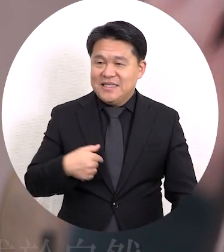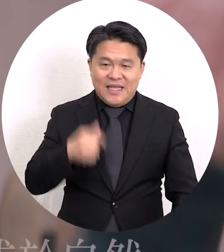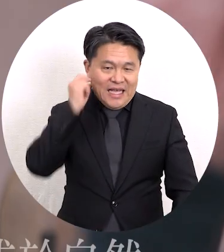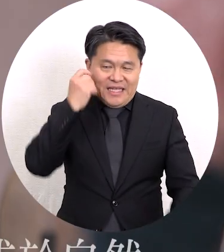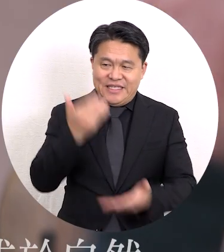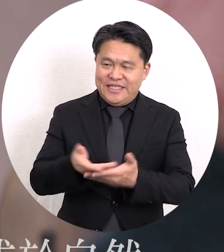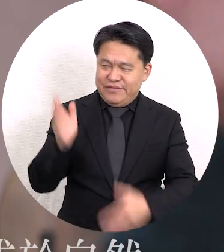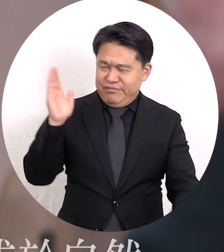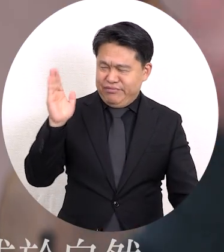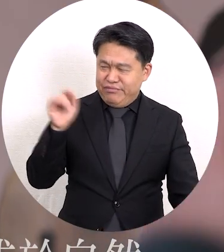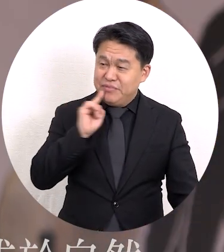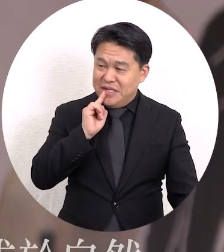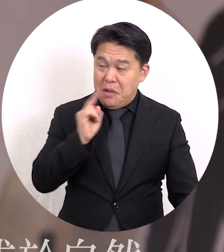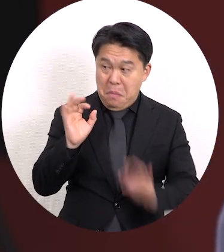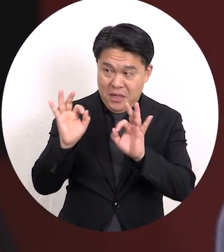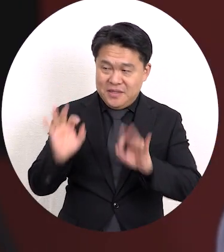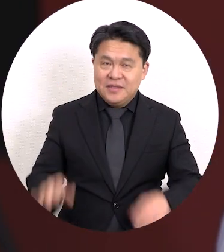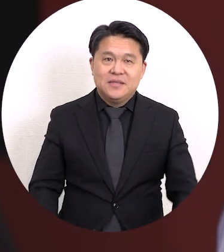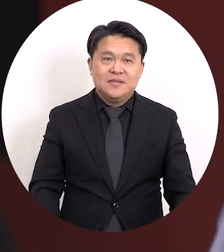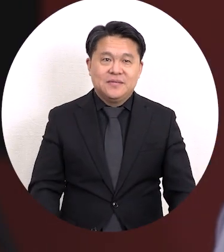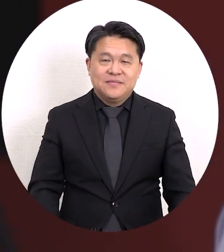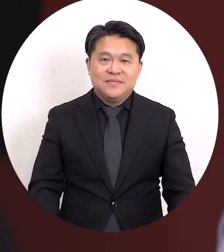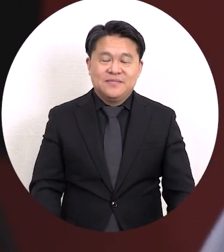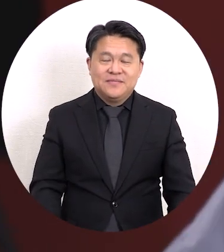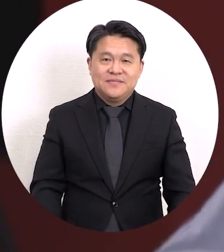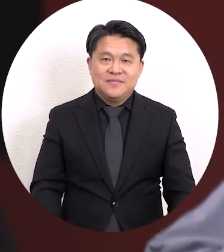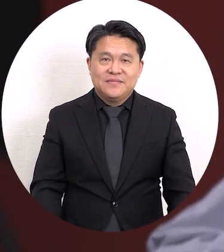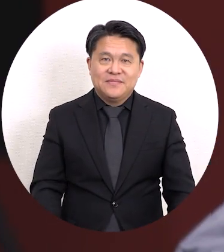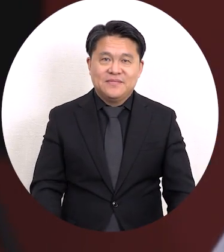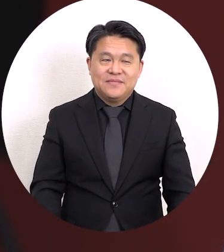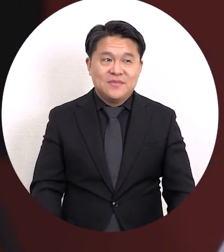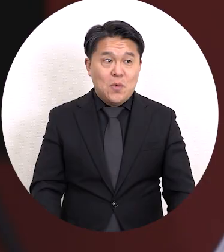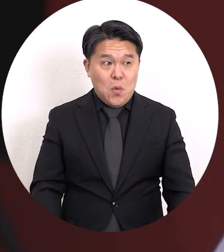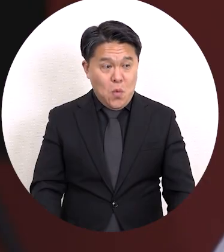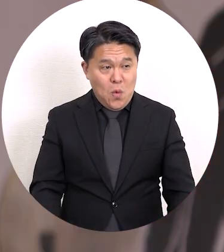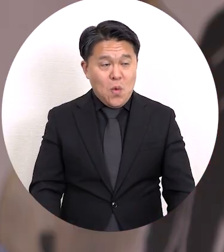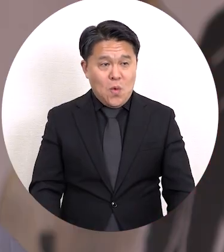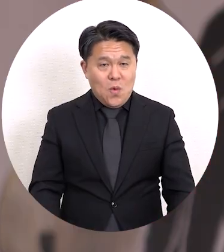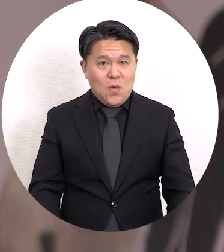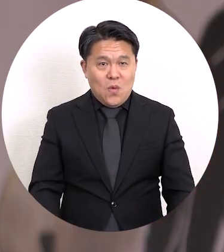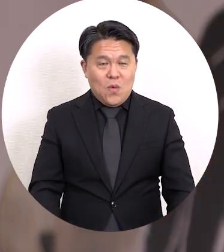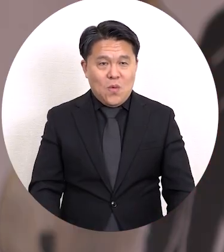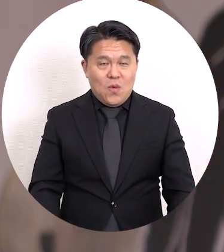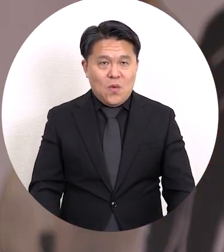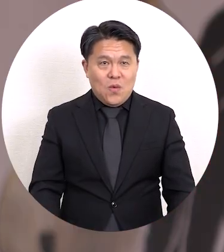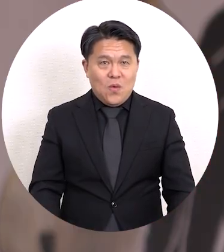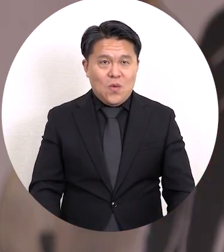it originates from harmony and is completed by nature, so it stirs the heart, moves the blood and veins,